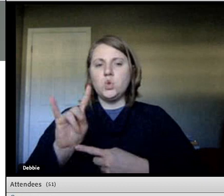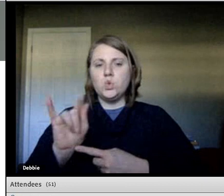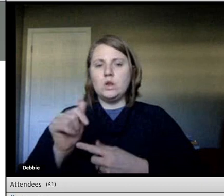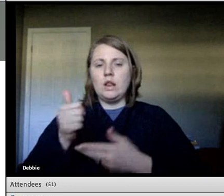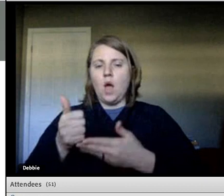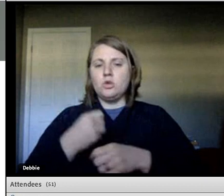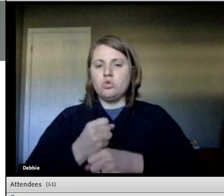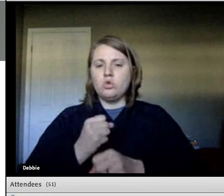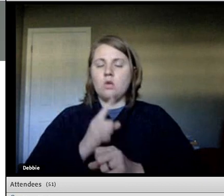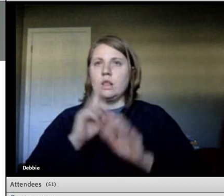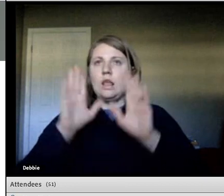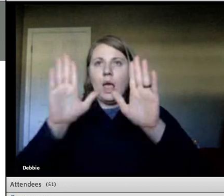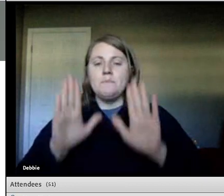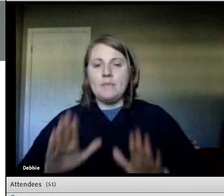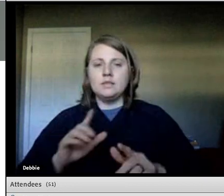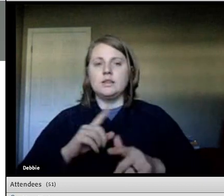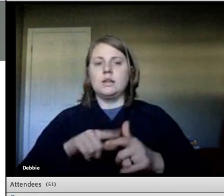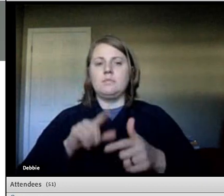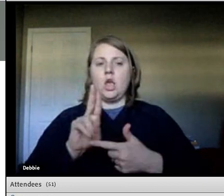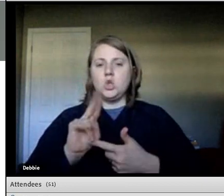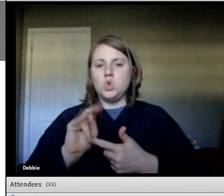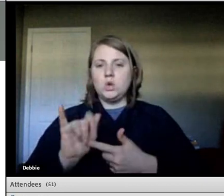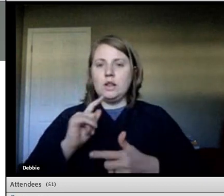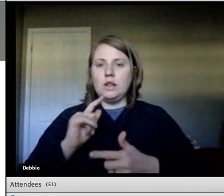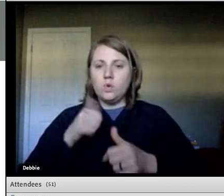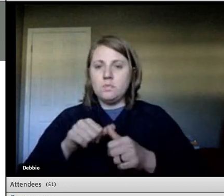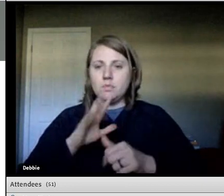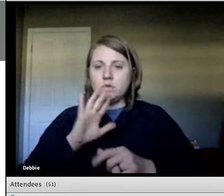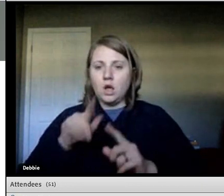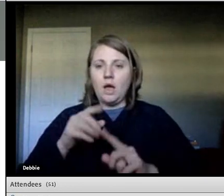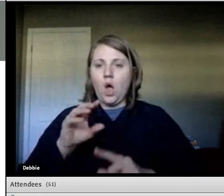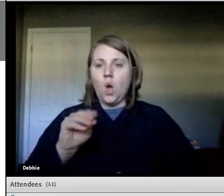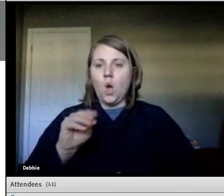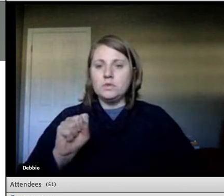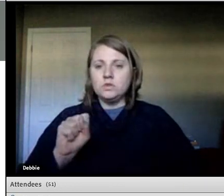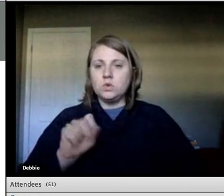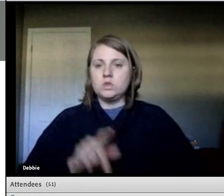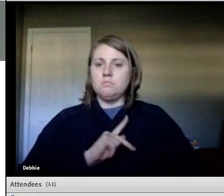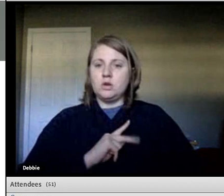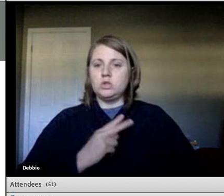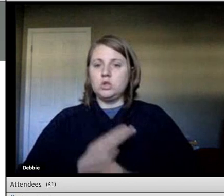about that open-source, personal use, commercial use? It is not free for commercial use,